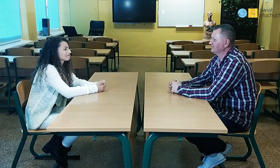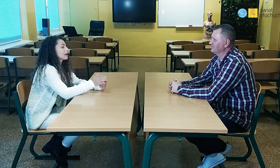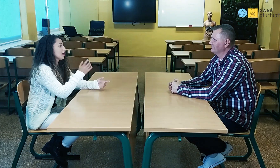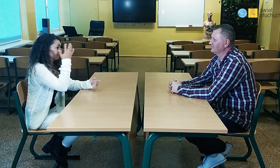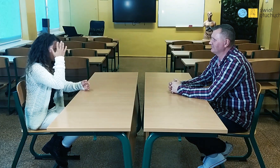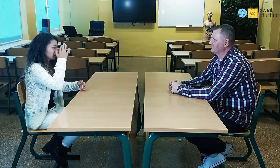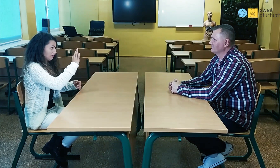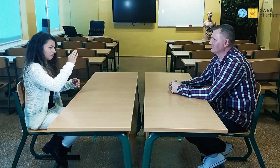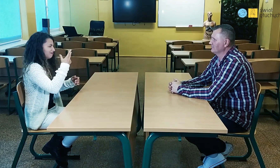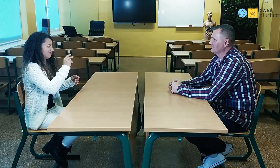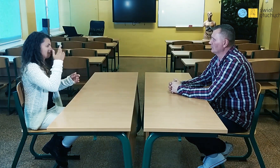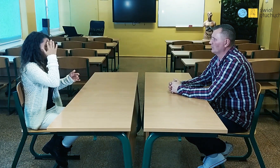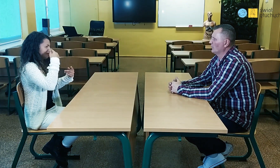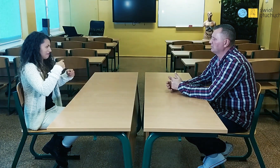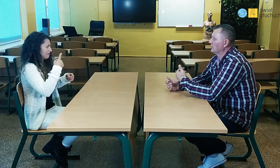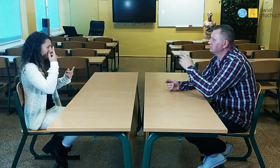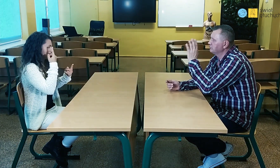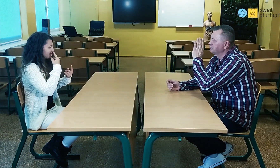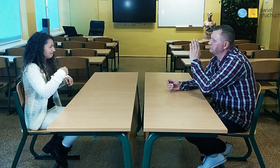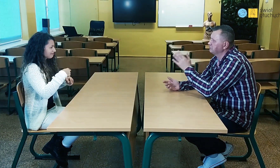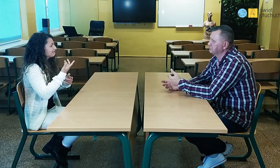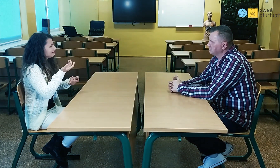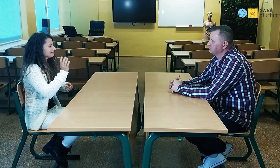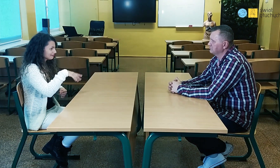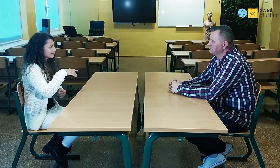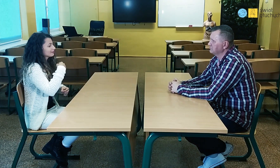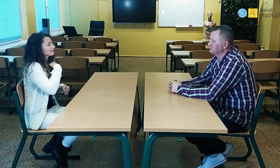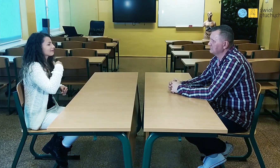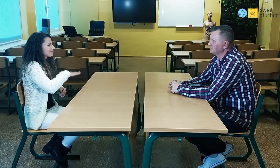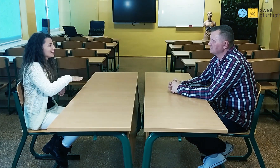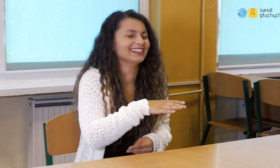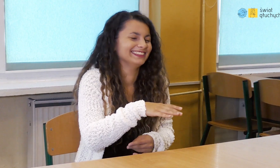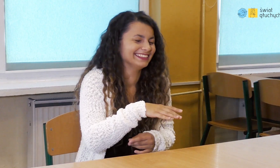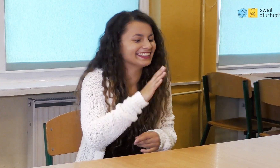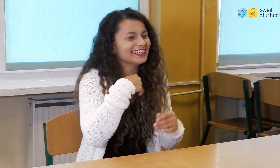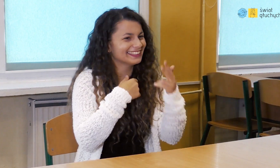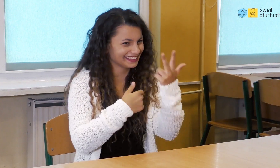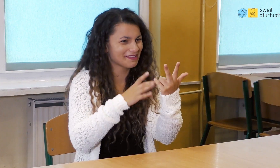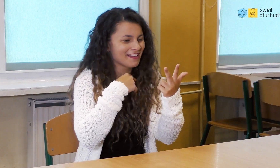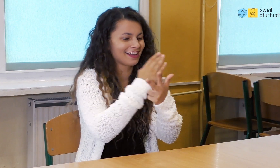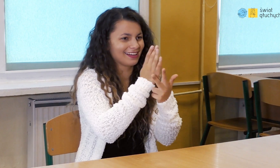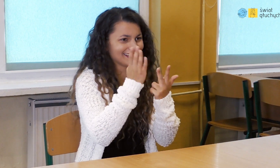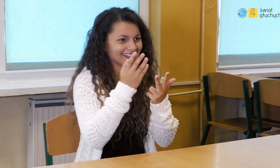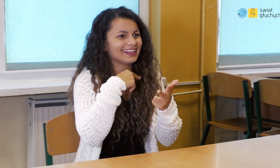But it wasn't your dream? — No. When I was little, I had three dreams.